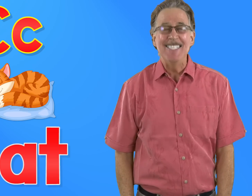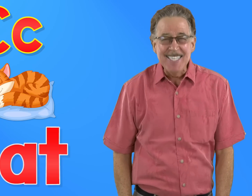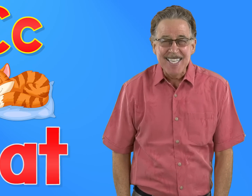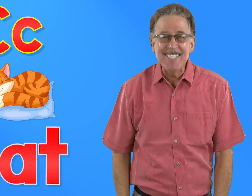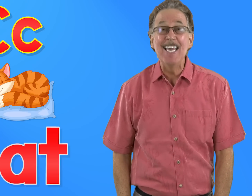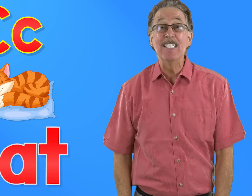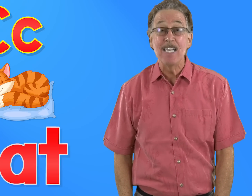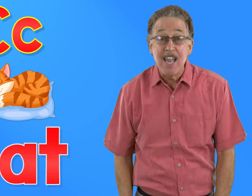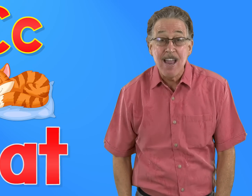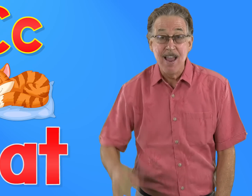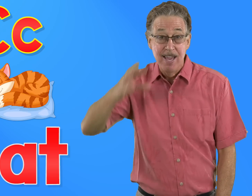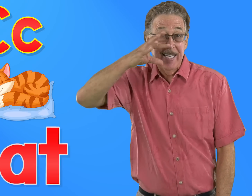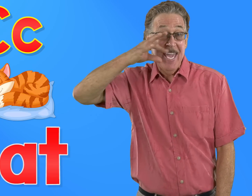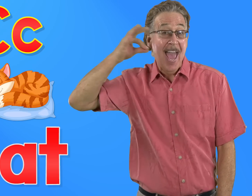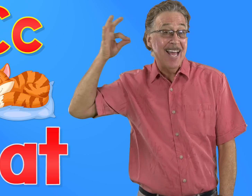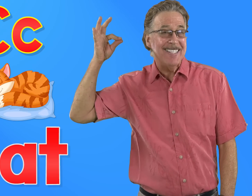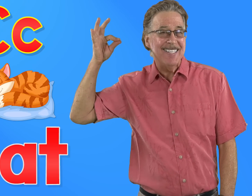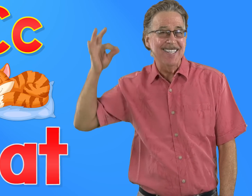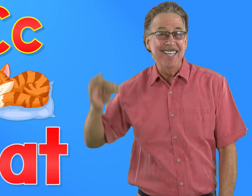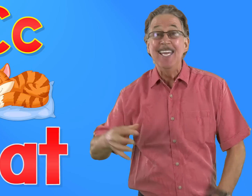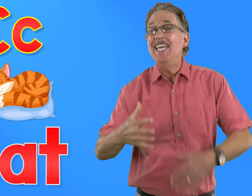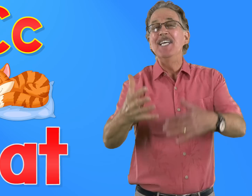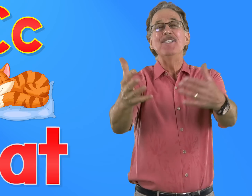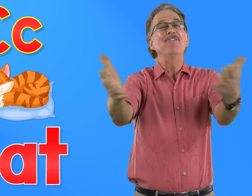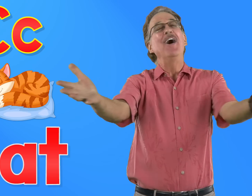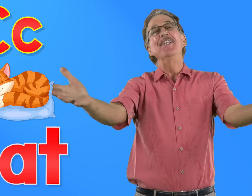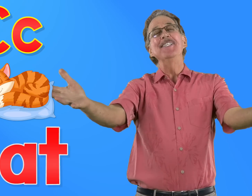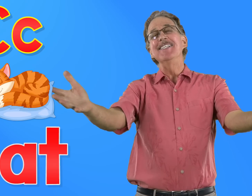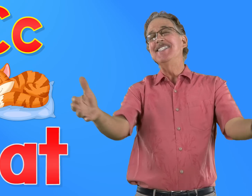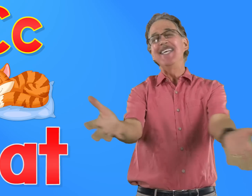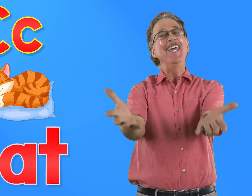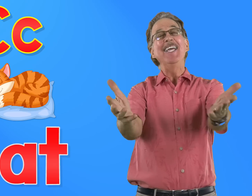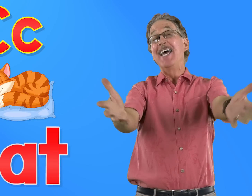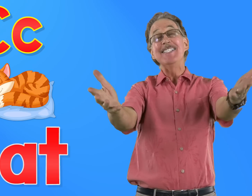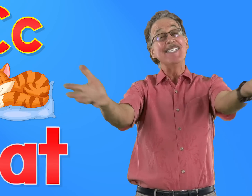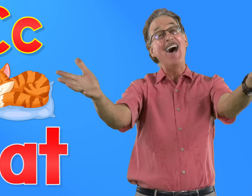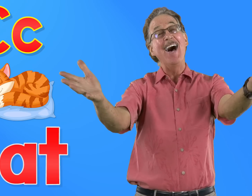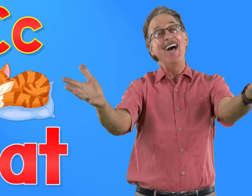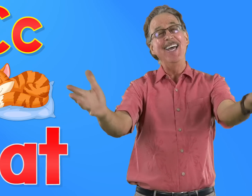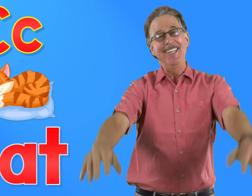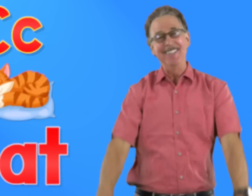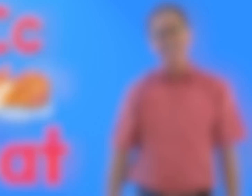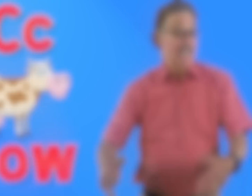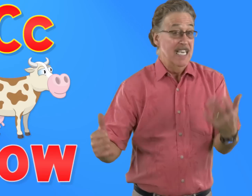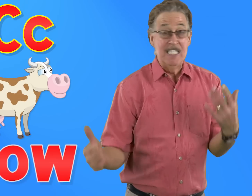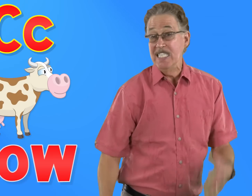Cc says /c/ cat It's fun to sing and sign